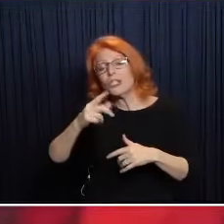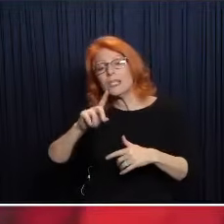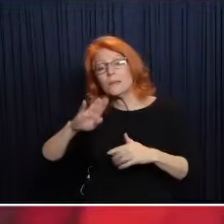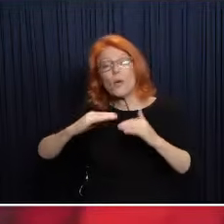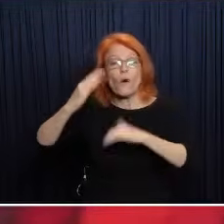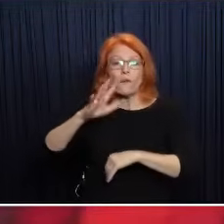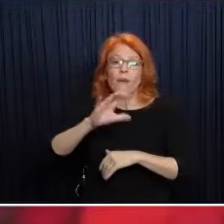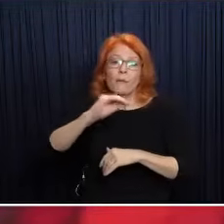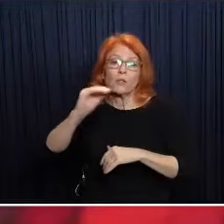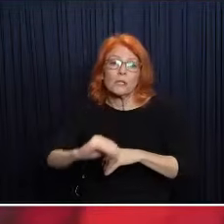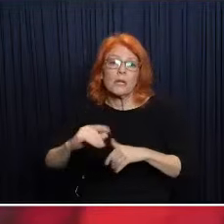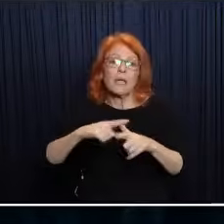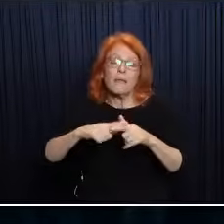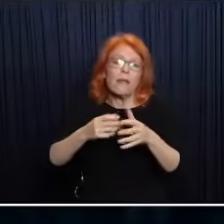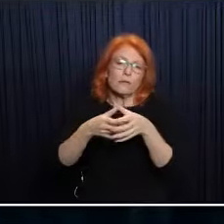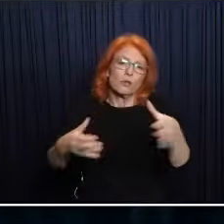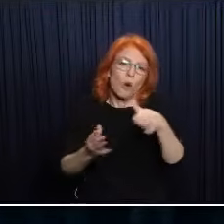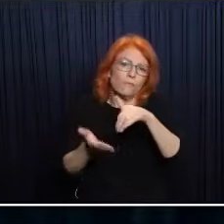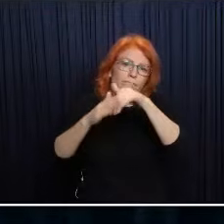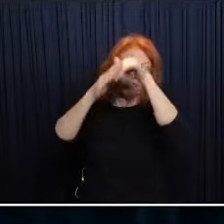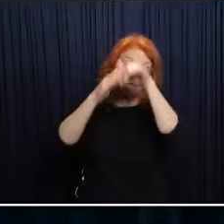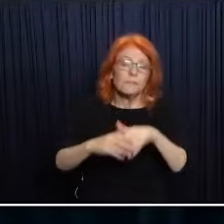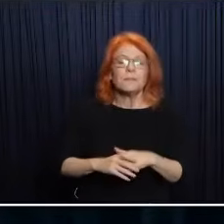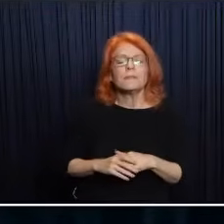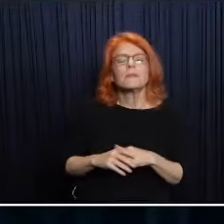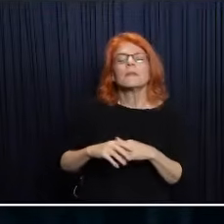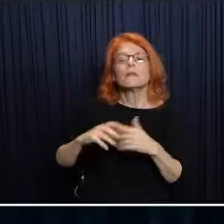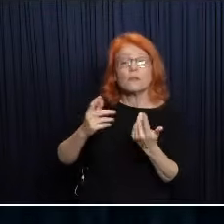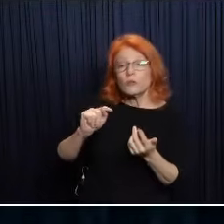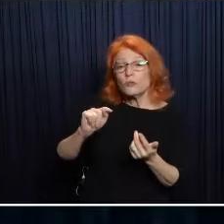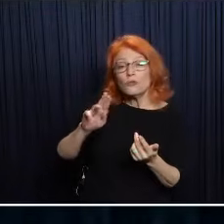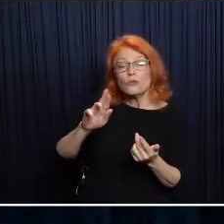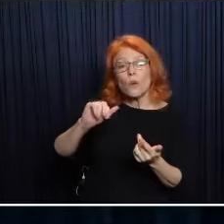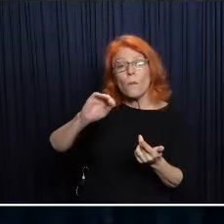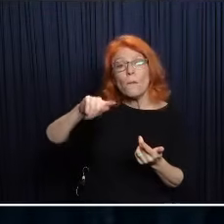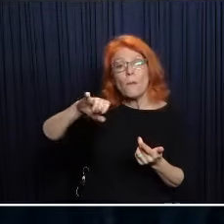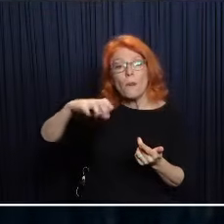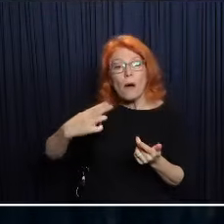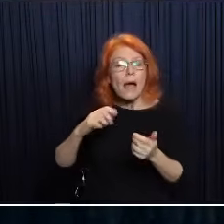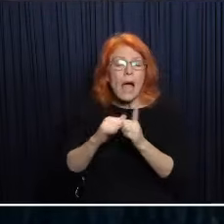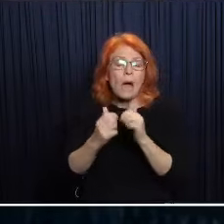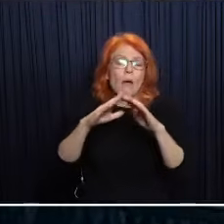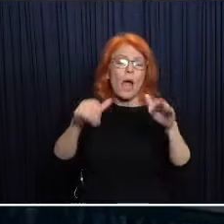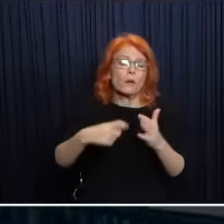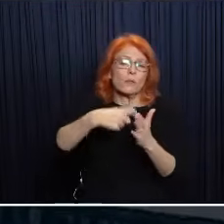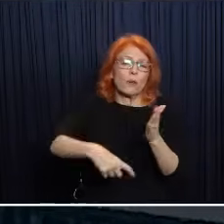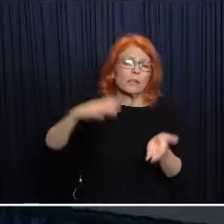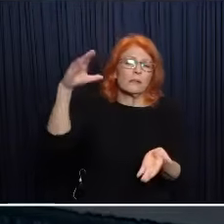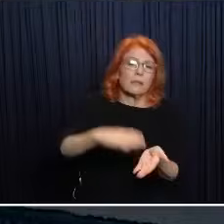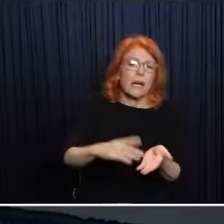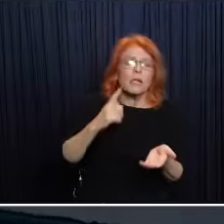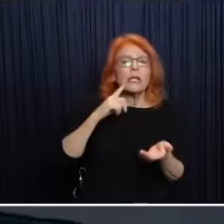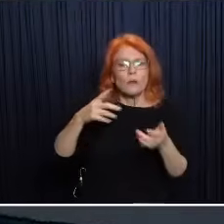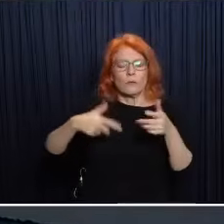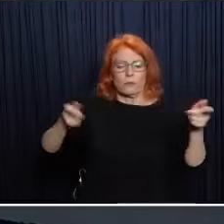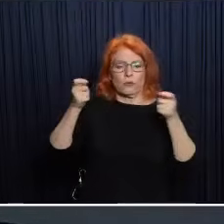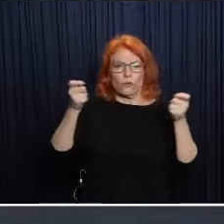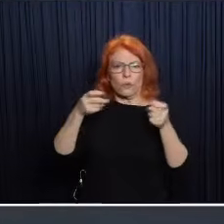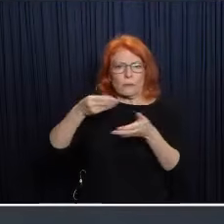WE NEED TO MAKE SURE WE HAVE INFLATION UNDER 3 ACT AND GDP